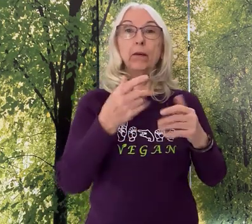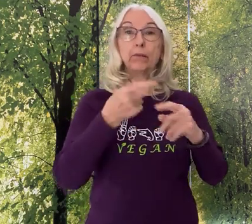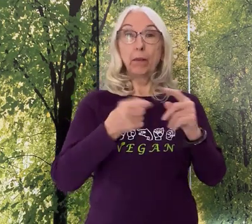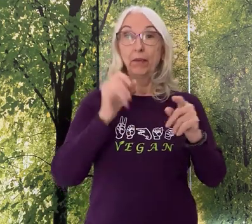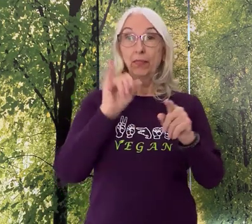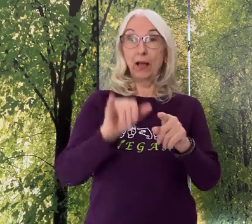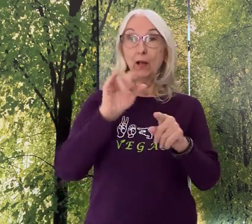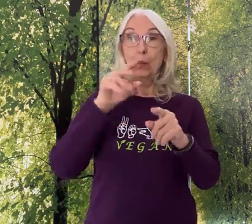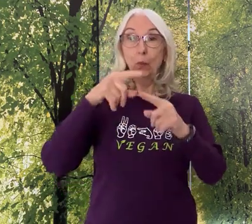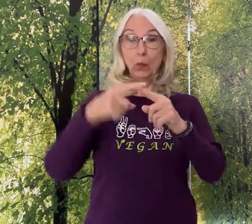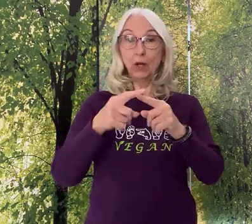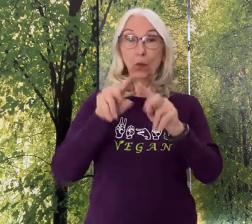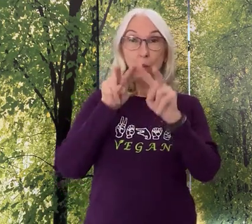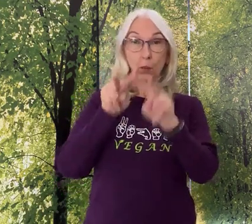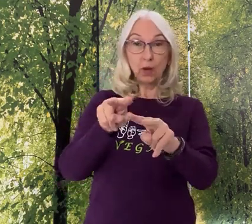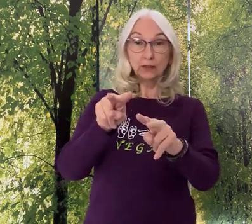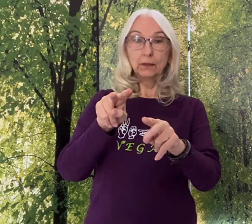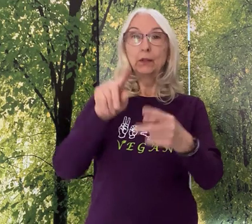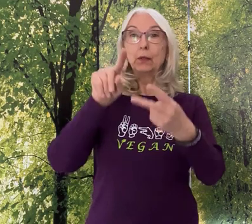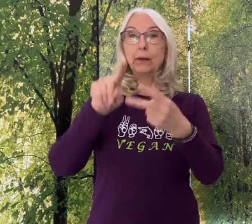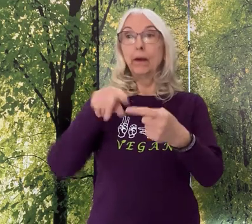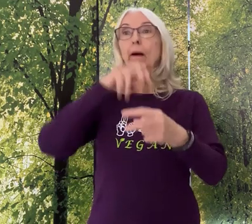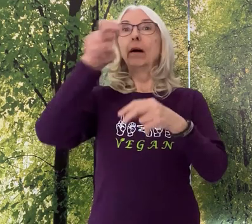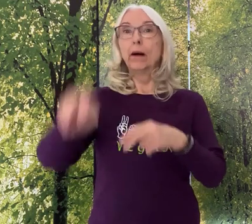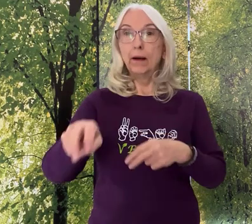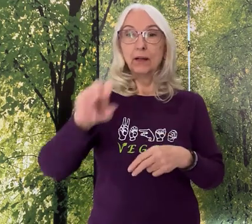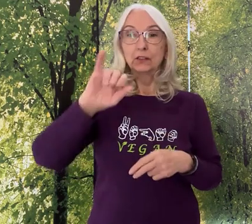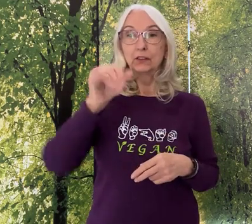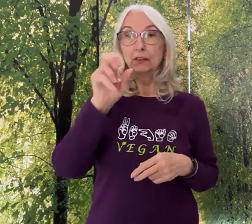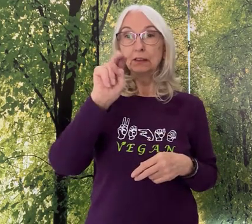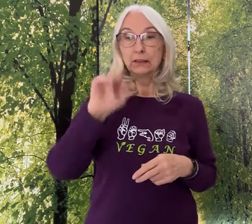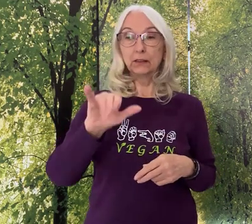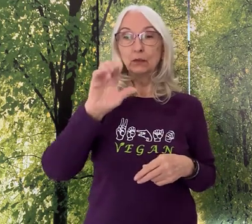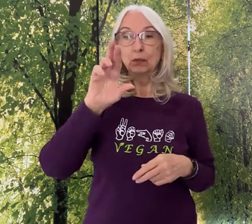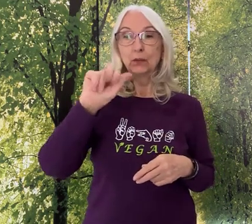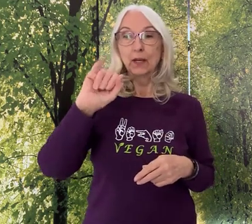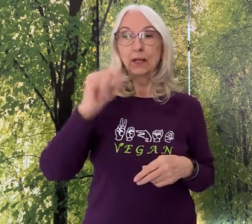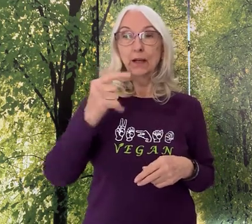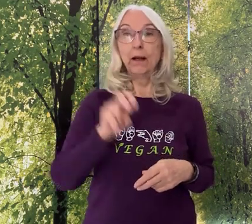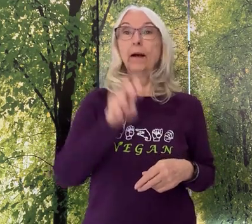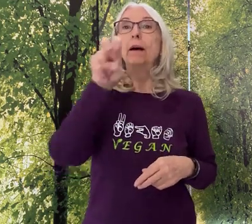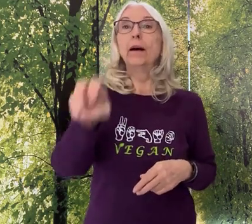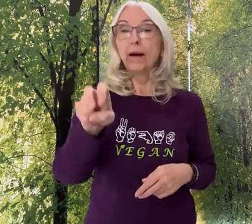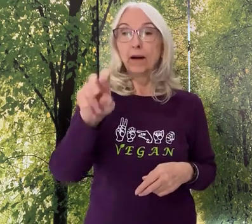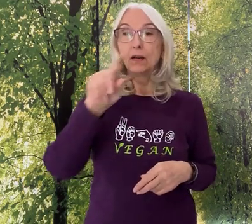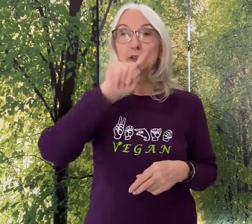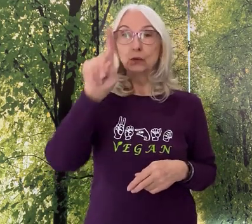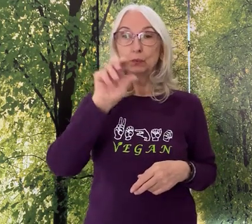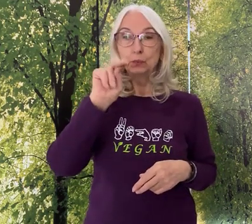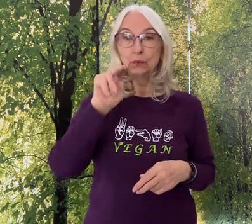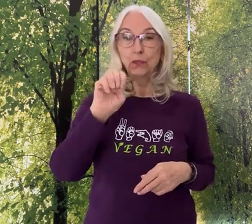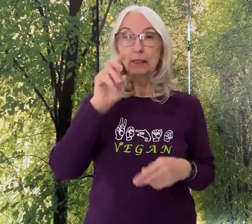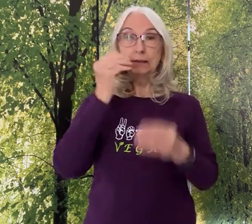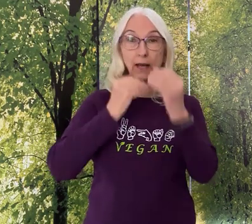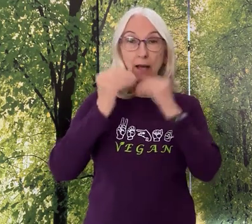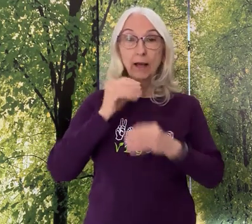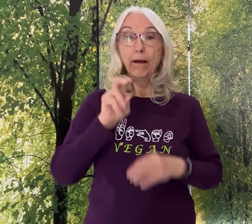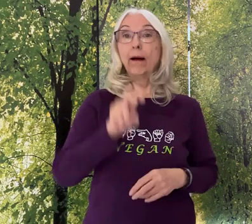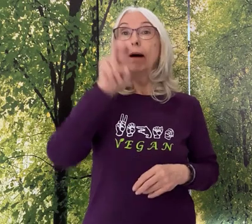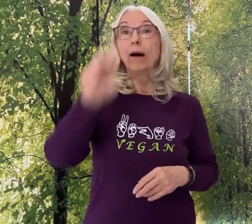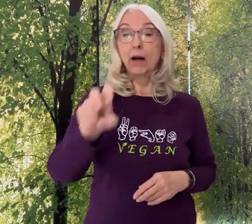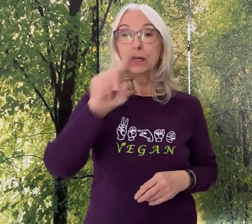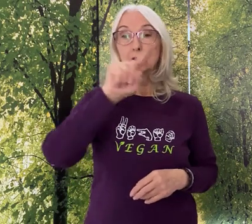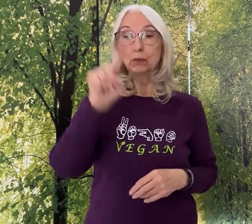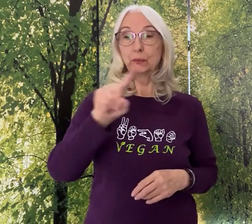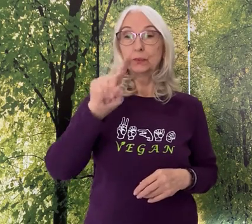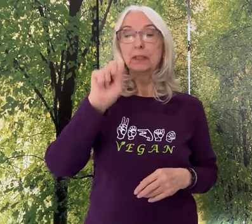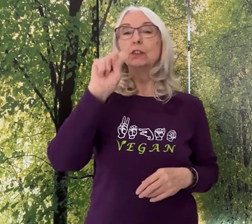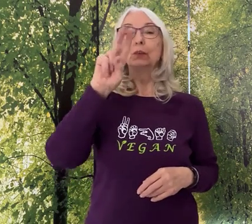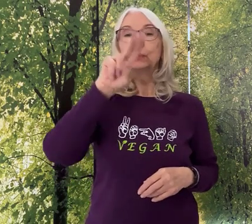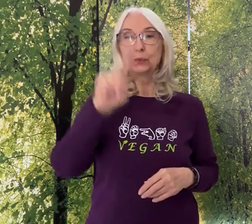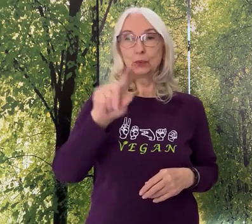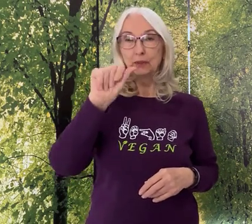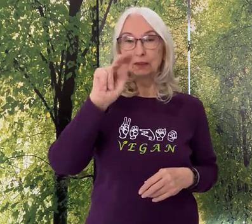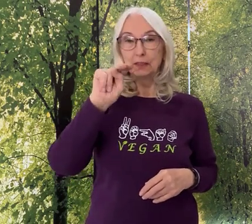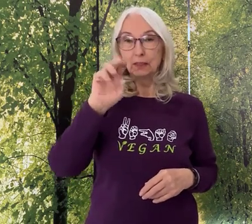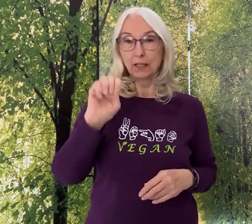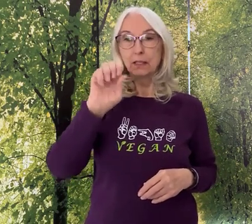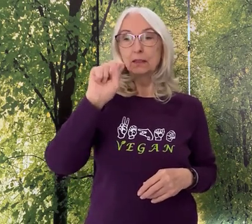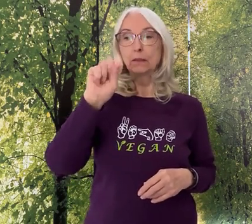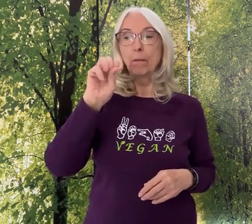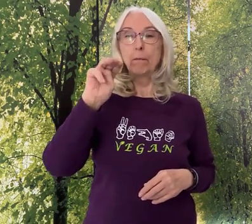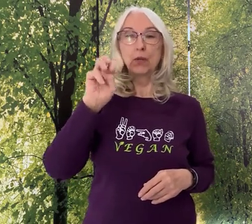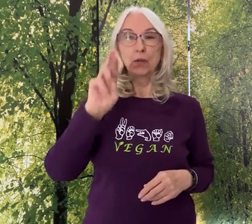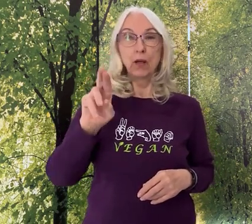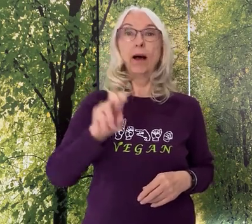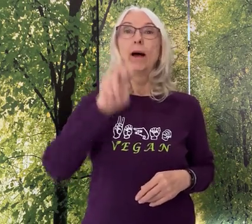From Weight Watchers to Jenny Craig to the Zone Diet to Suzanne Somers